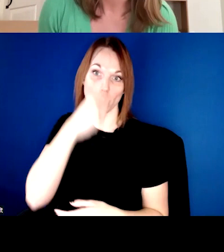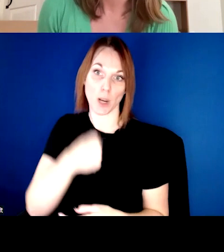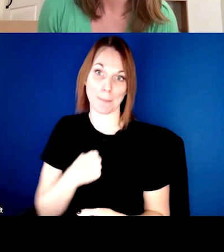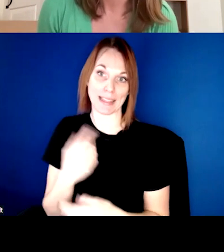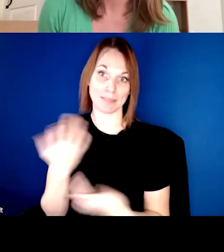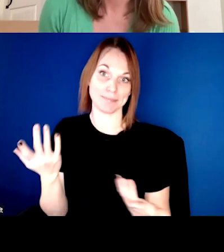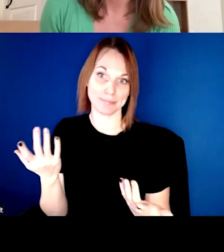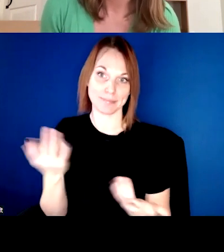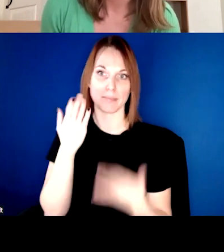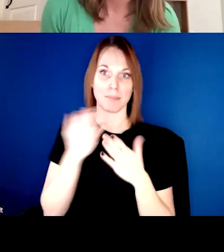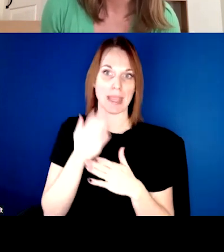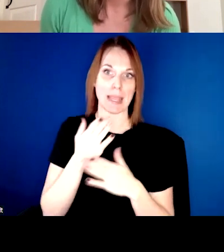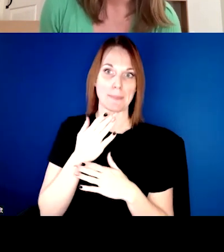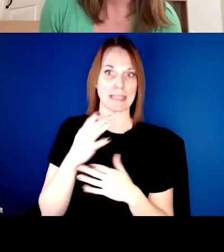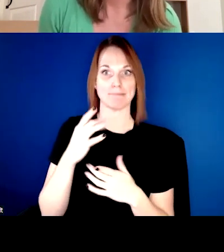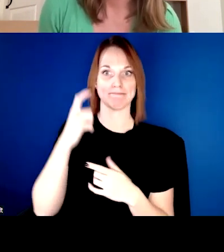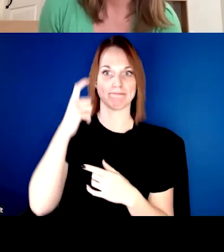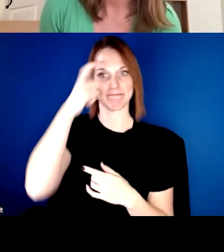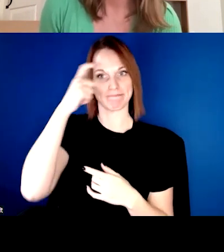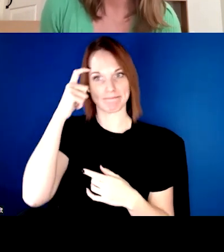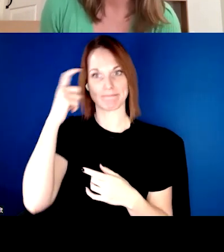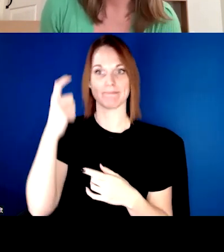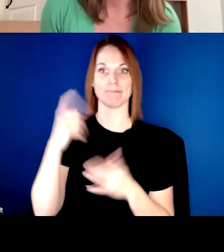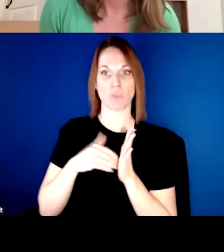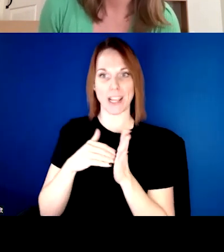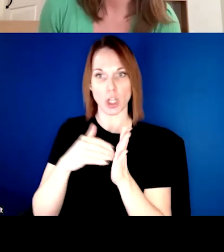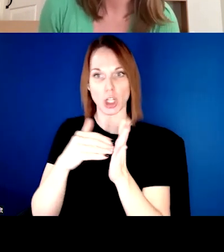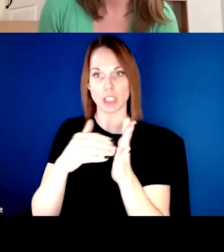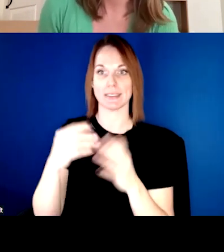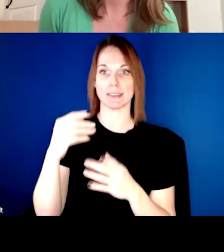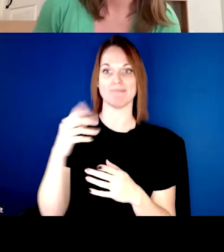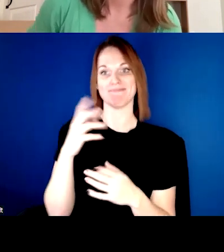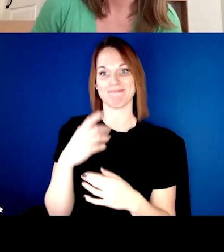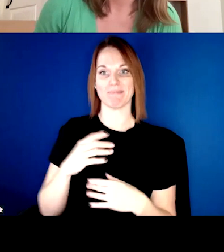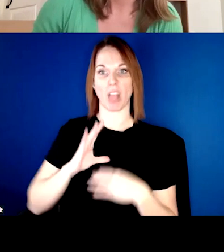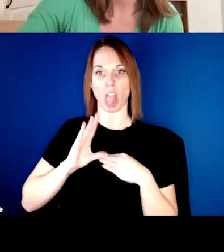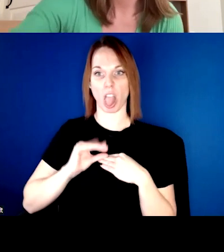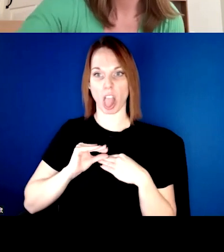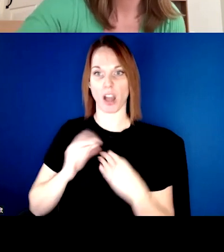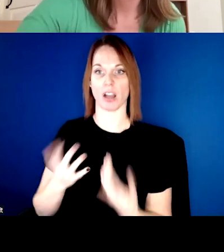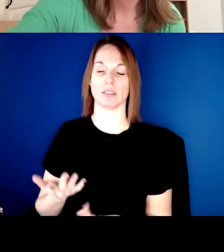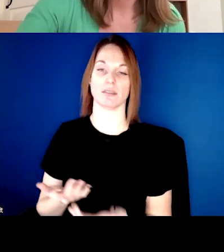they remember regularly and makes them feel a lot worse about their situation;